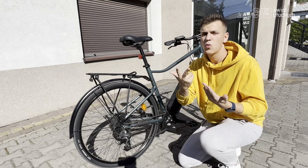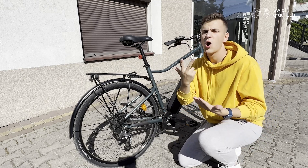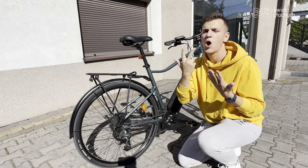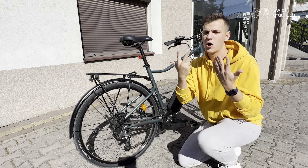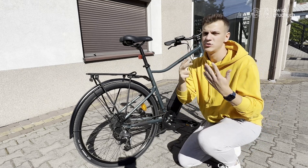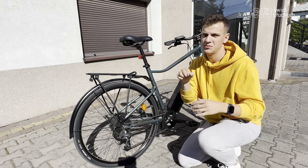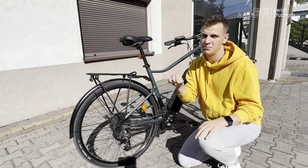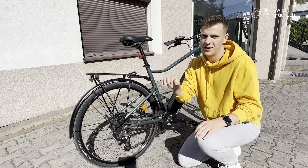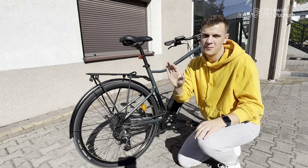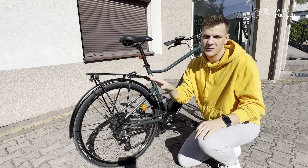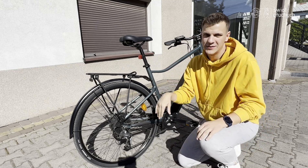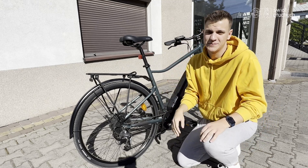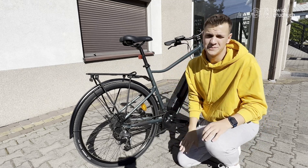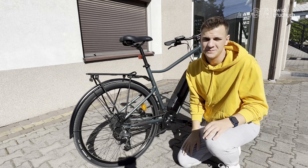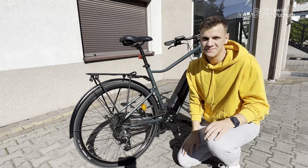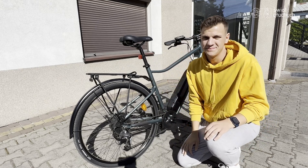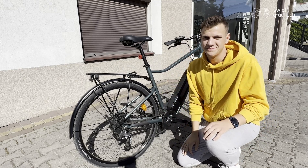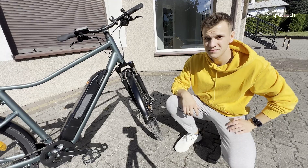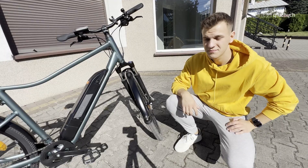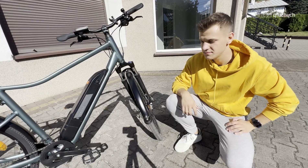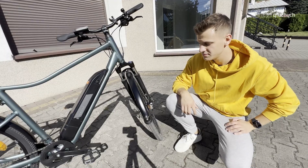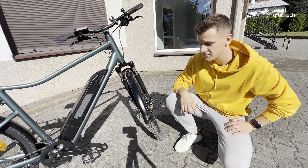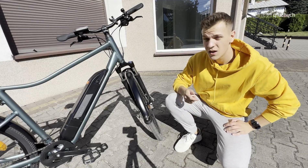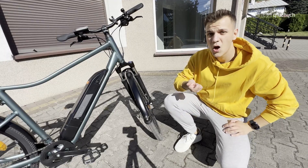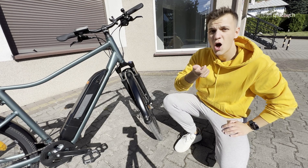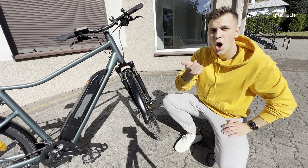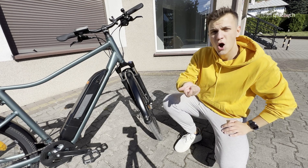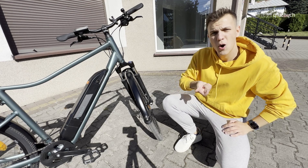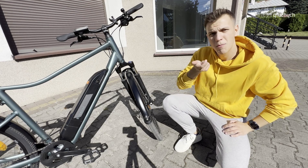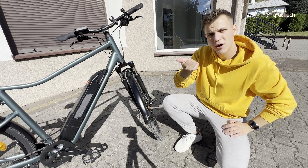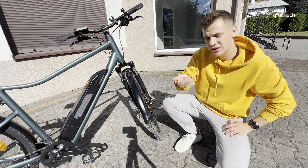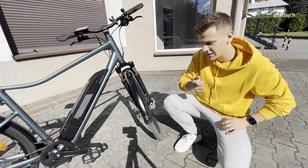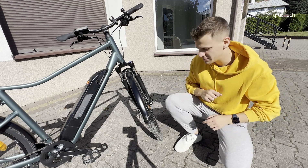So we have a total of 8 gears. Tires.